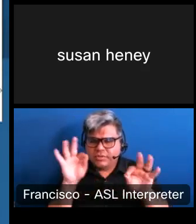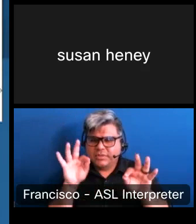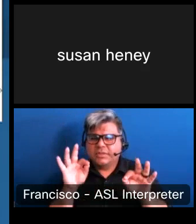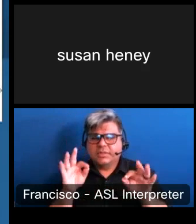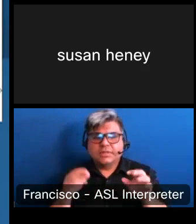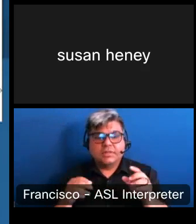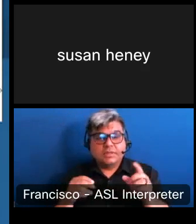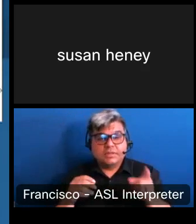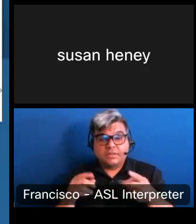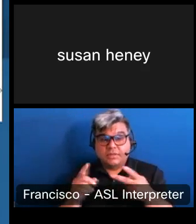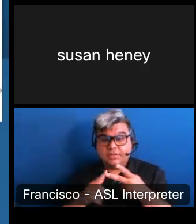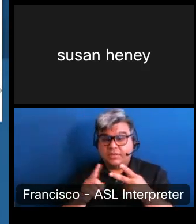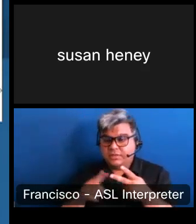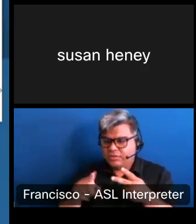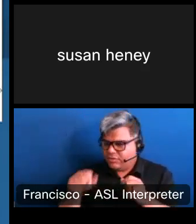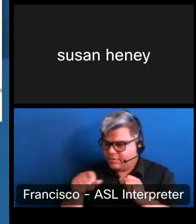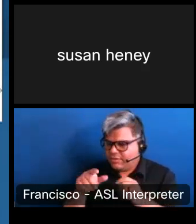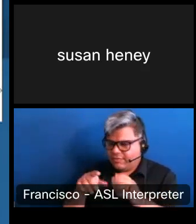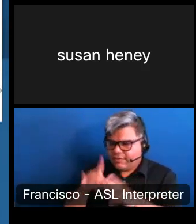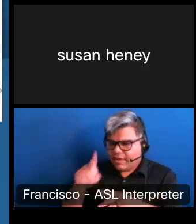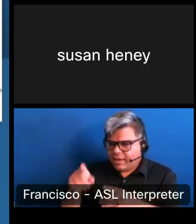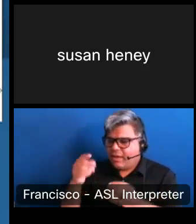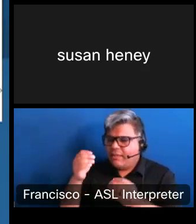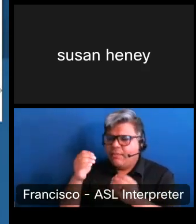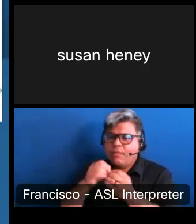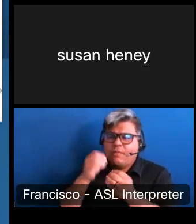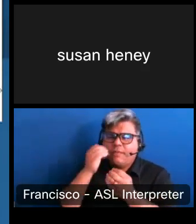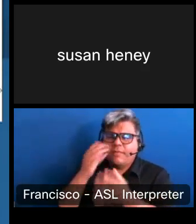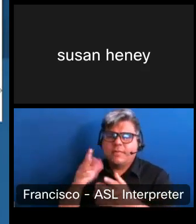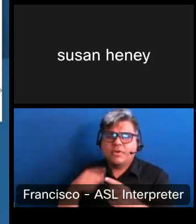website where you can find more information about the program or surveys such as links